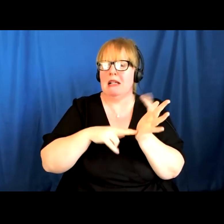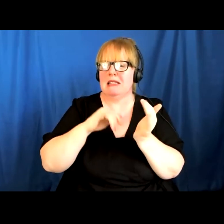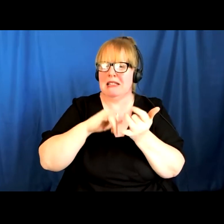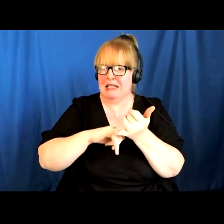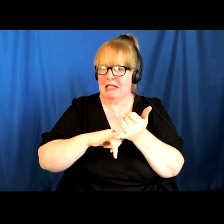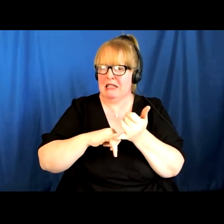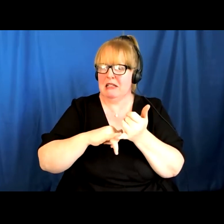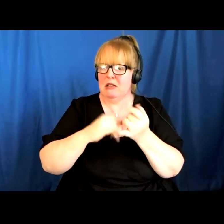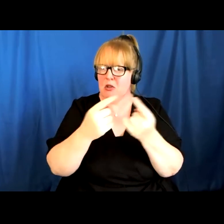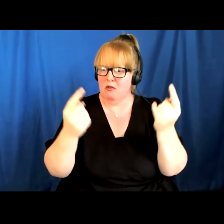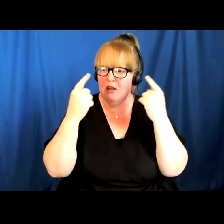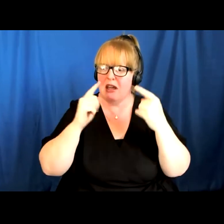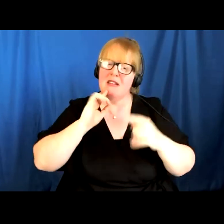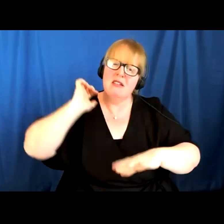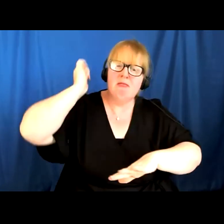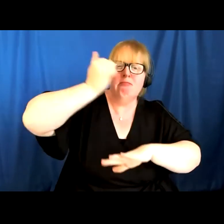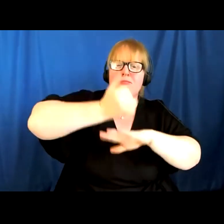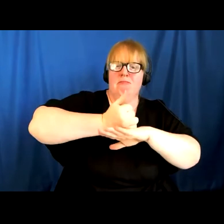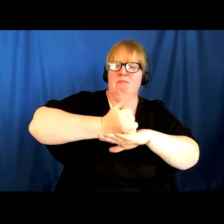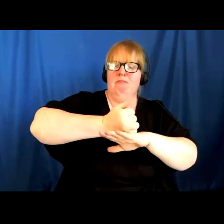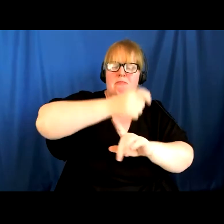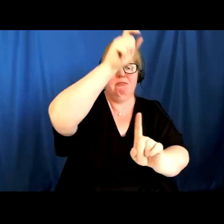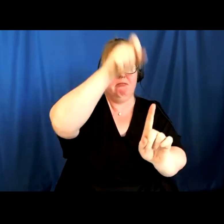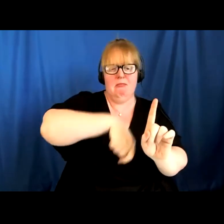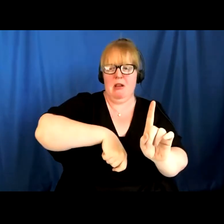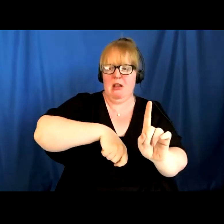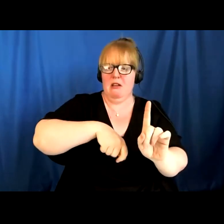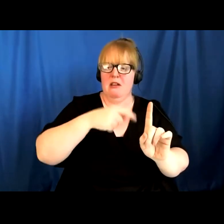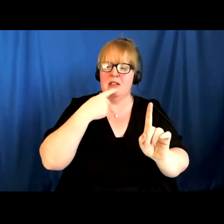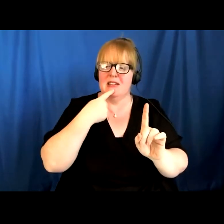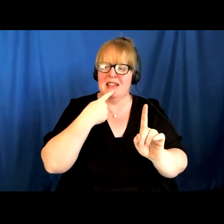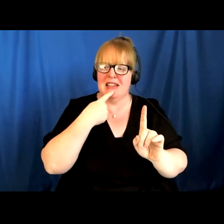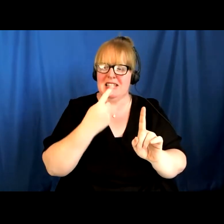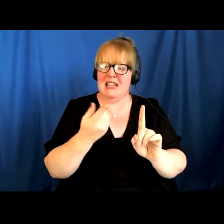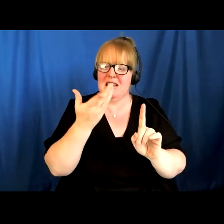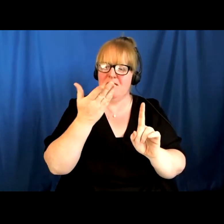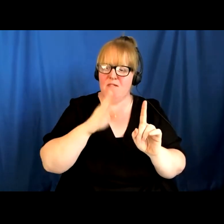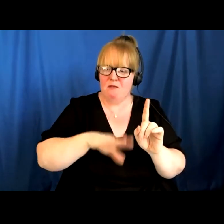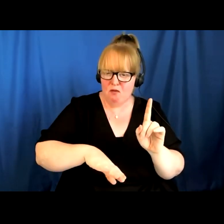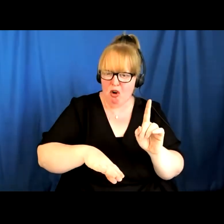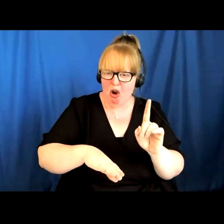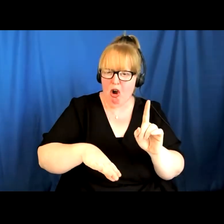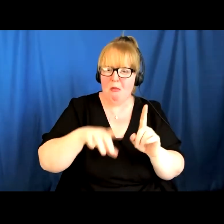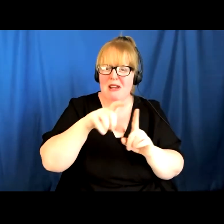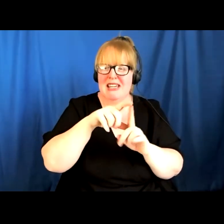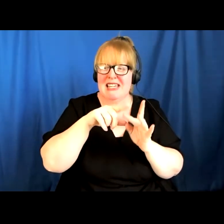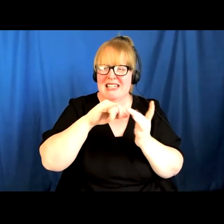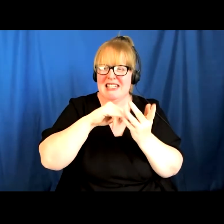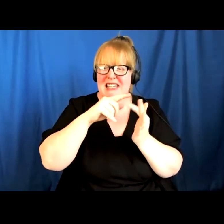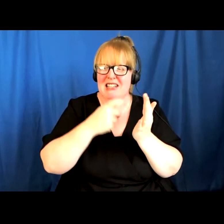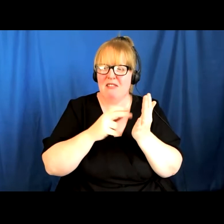I'm sorry for saying this wrong - Dziewuchy London, a UK Polish women’s rights group.